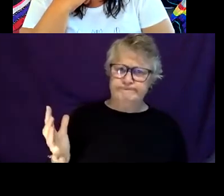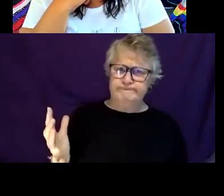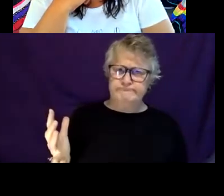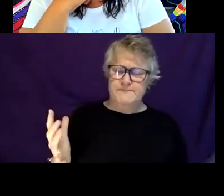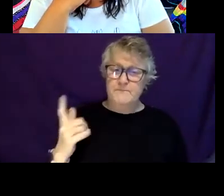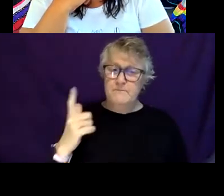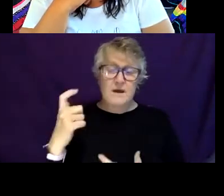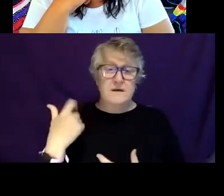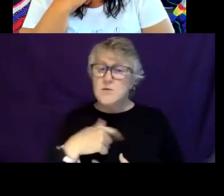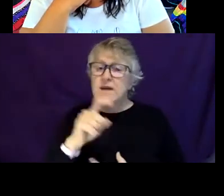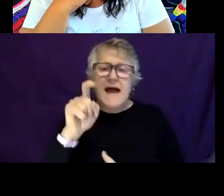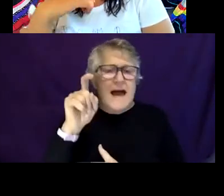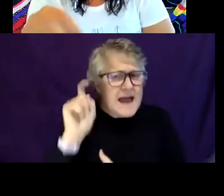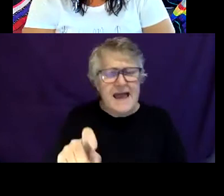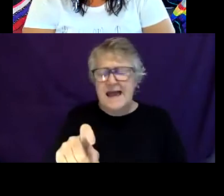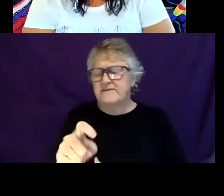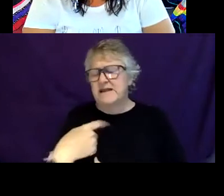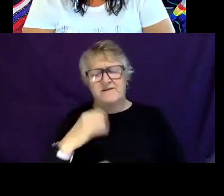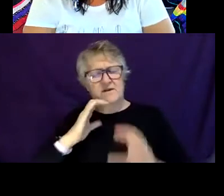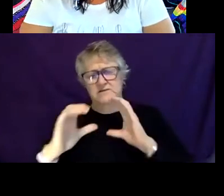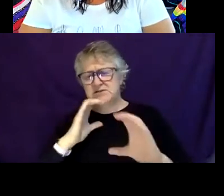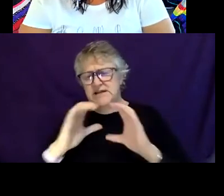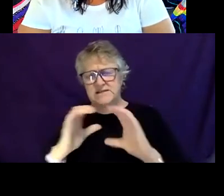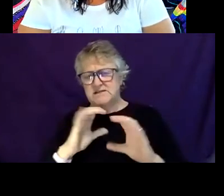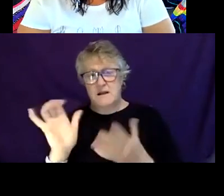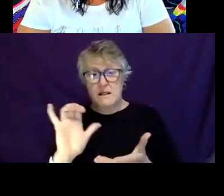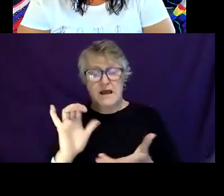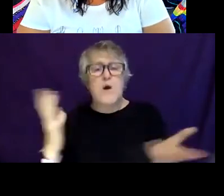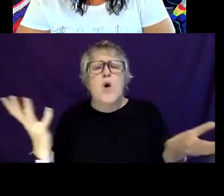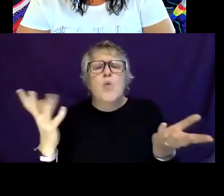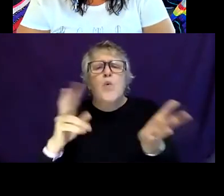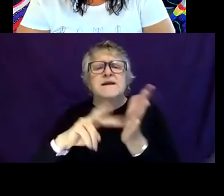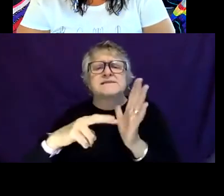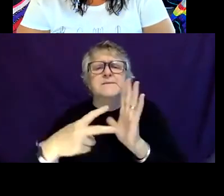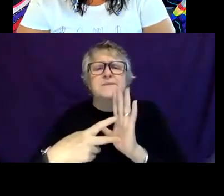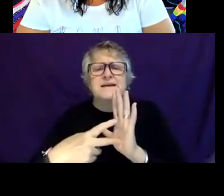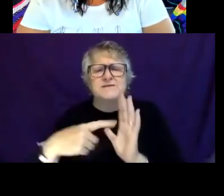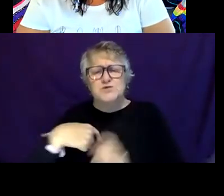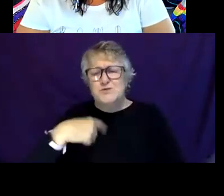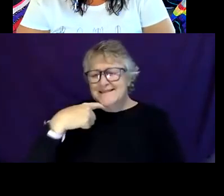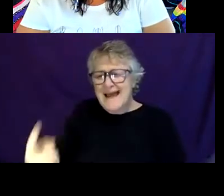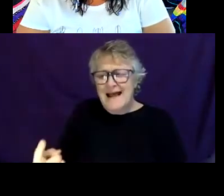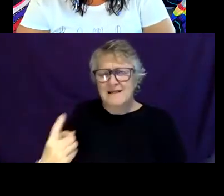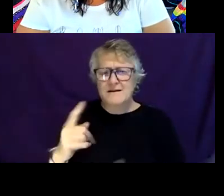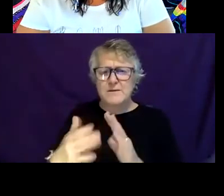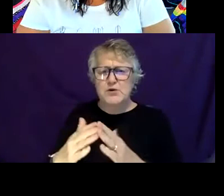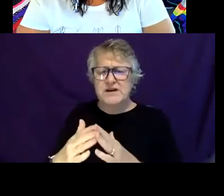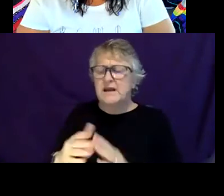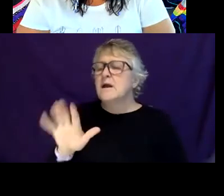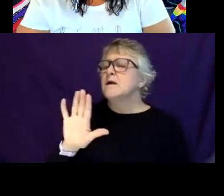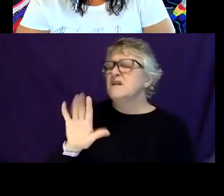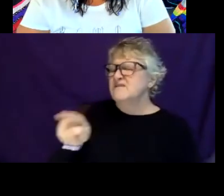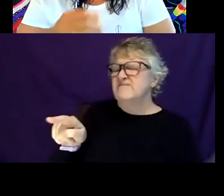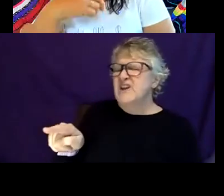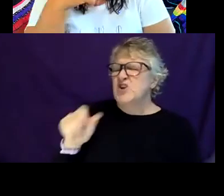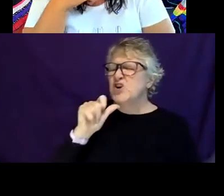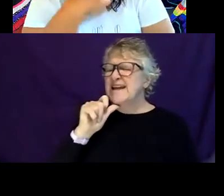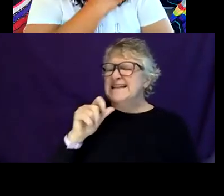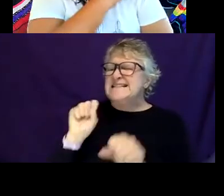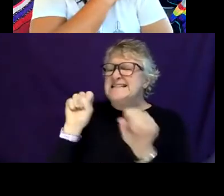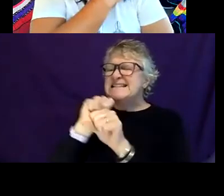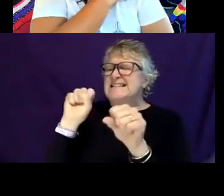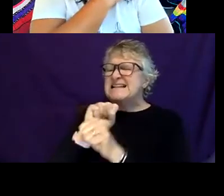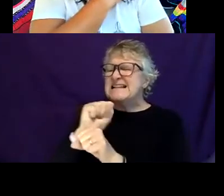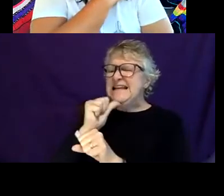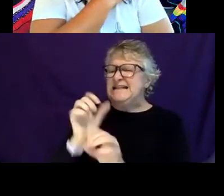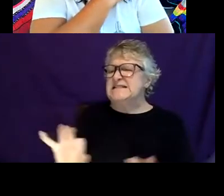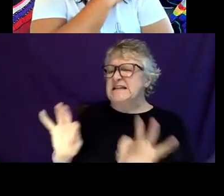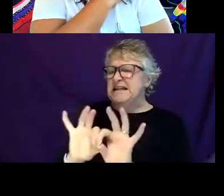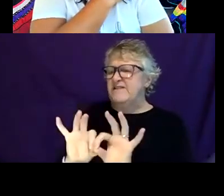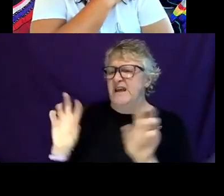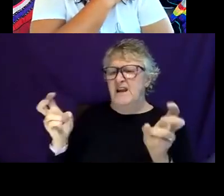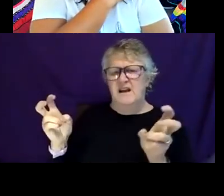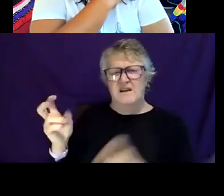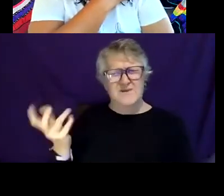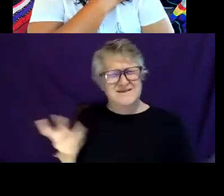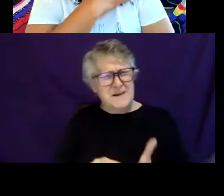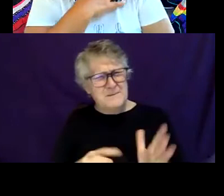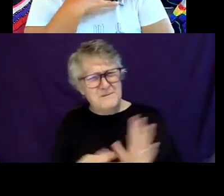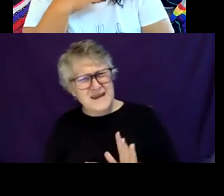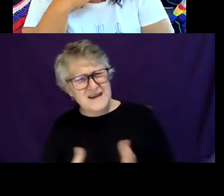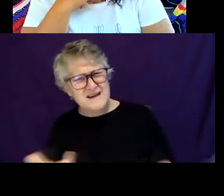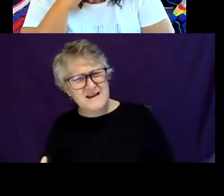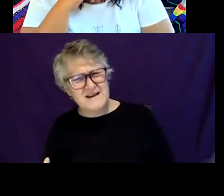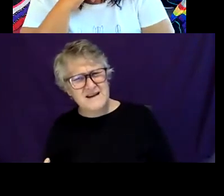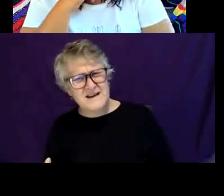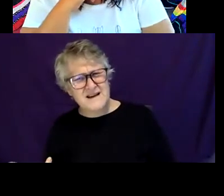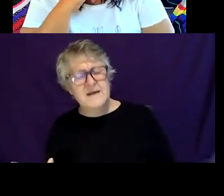You know we have to have those conversations like, what does it mean to tell a community that they're statistically insignificant to you? And also just thinking about the ways in which dominant narratives drive data, and vice versa.